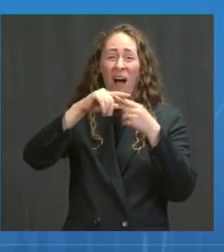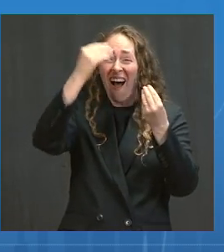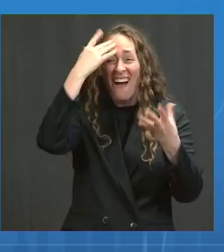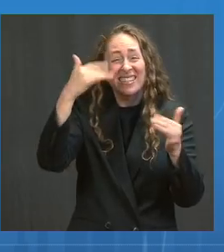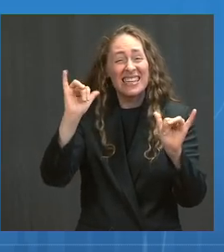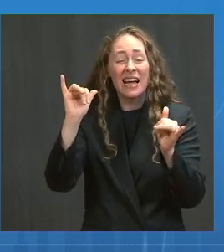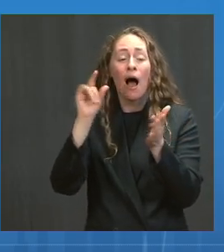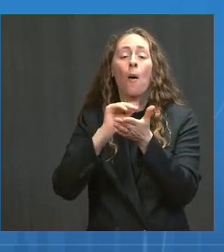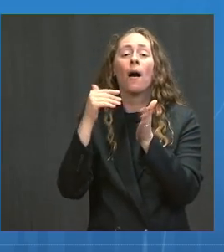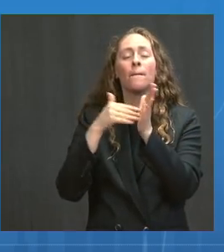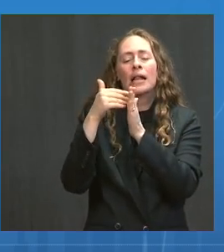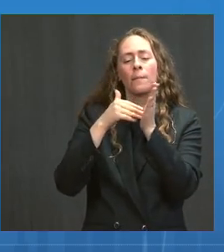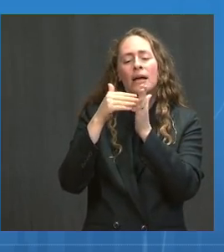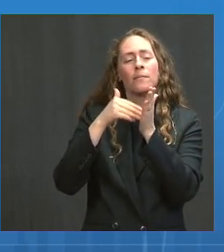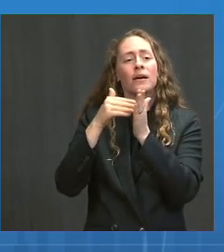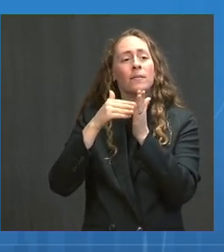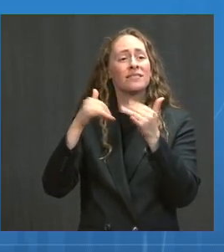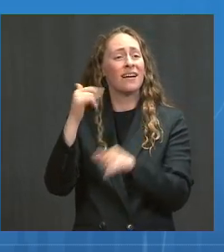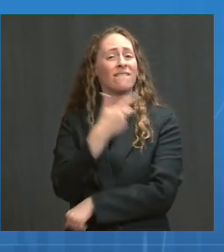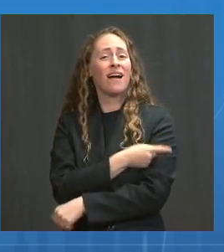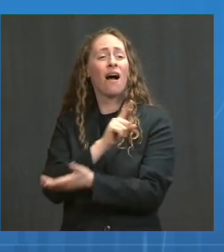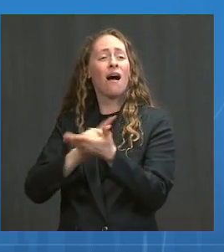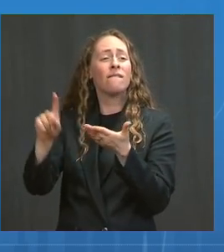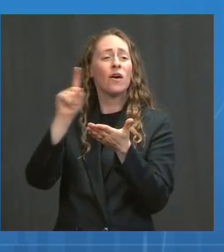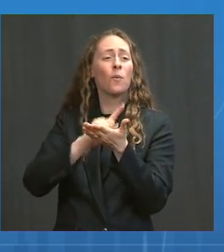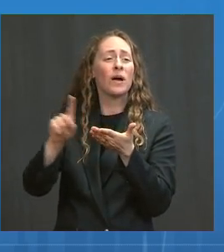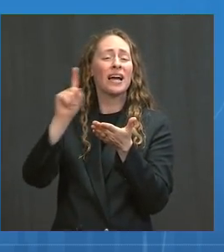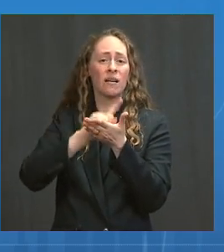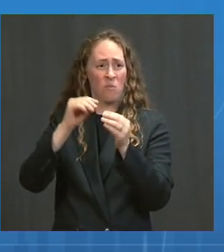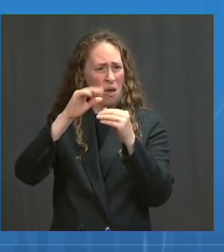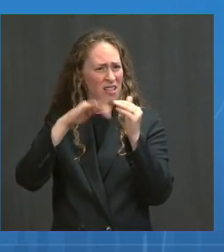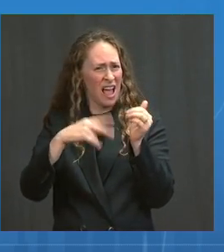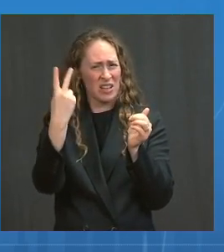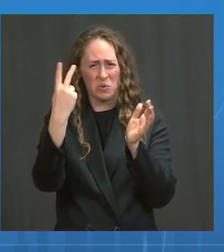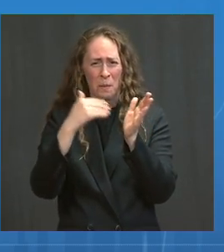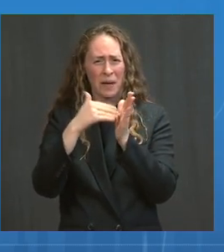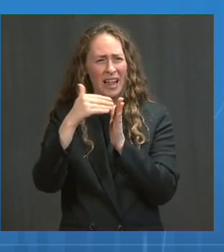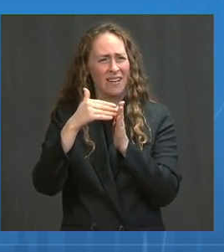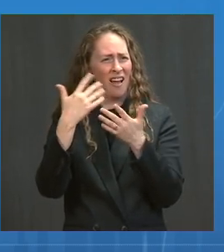More than 2 million people each week in June have gotten their first shot,